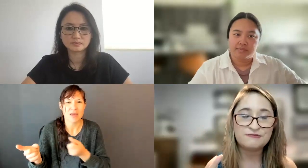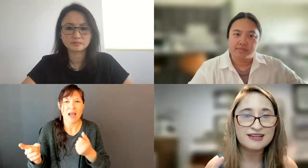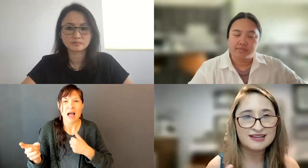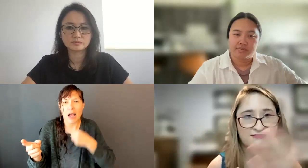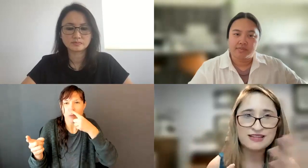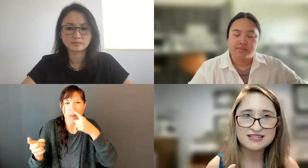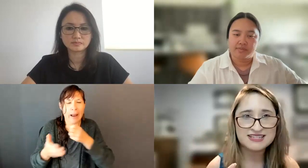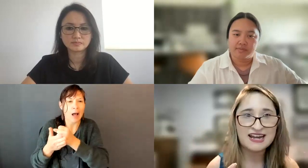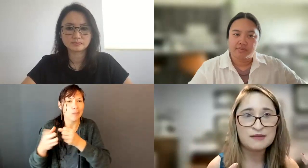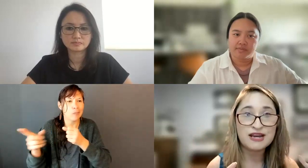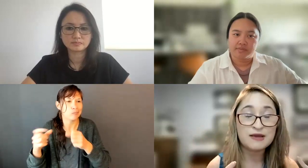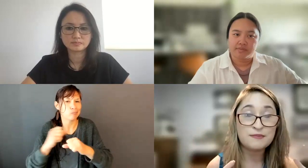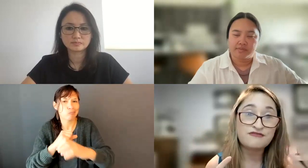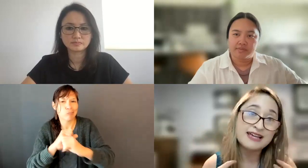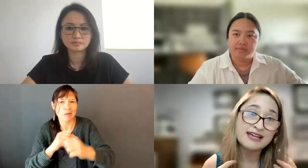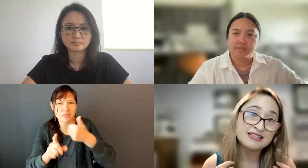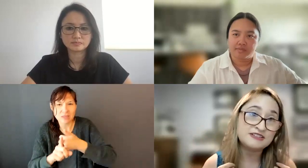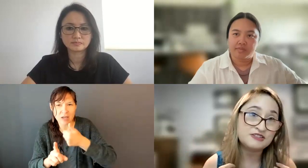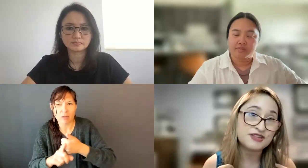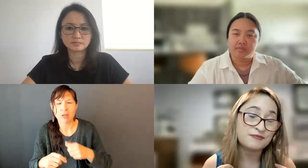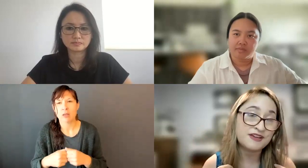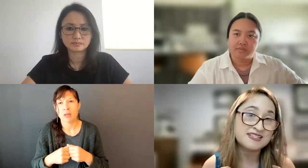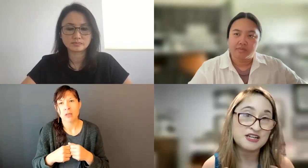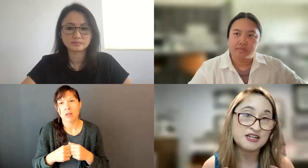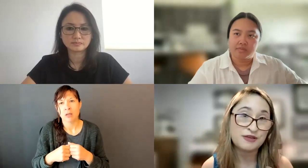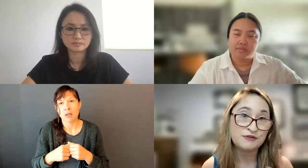really relates to anonymity. But if I can do something to contribute